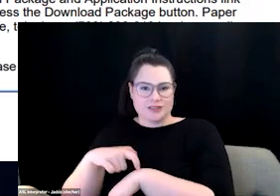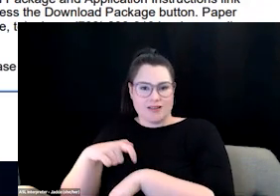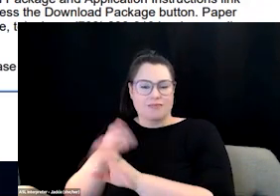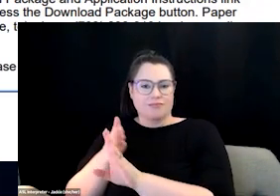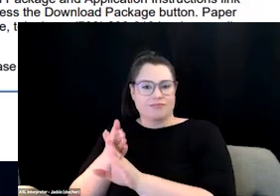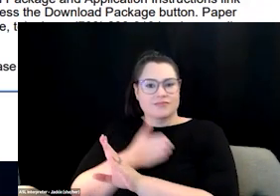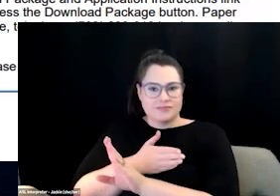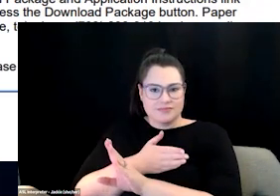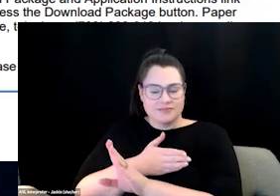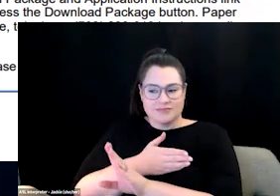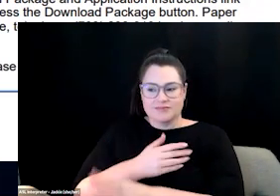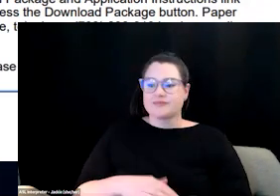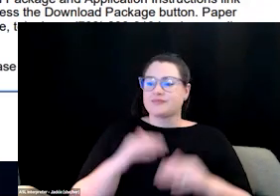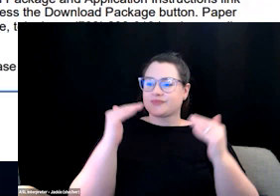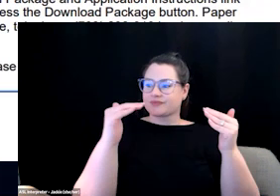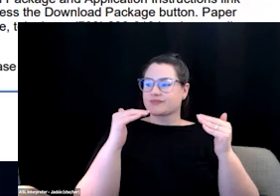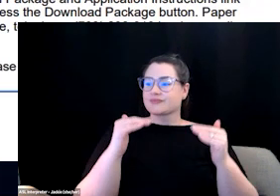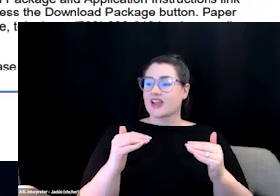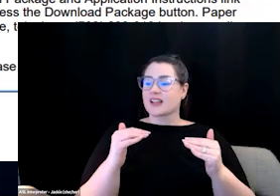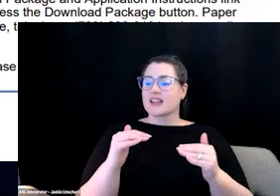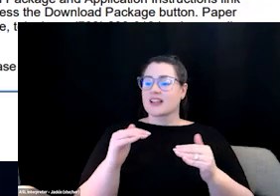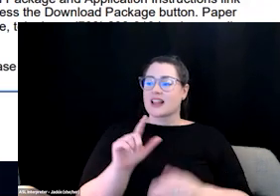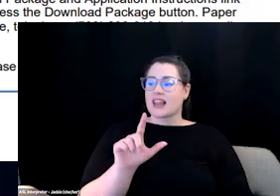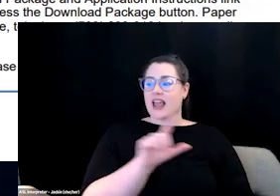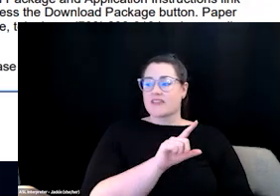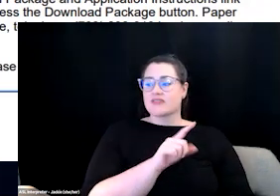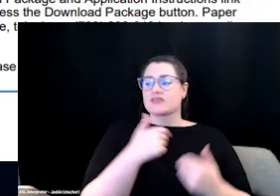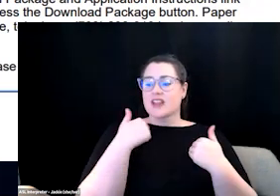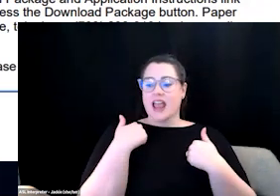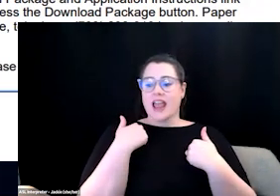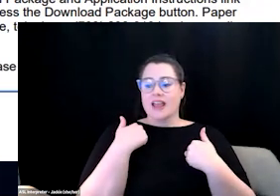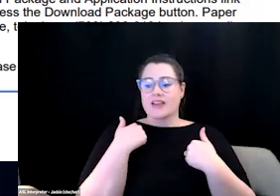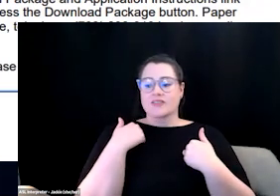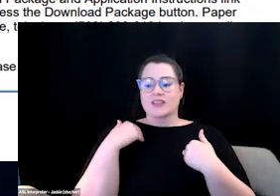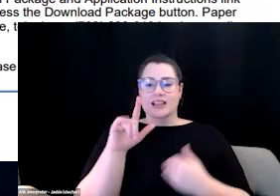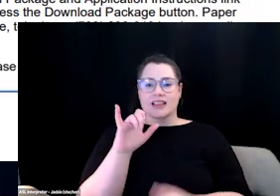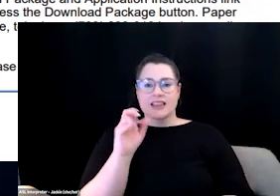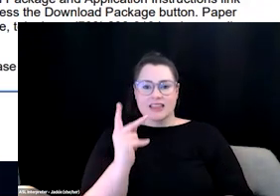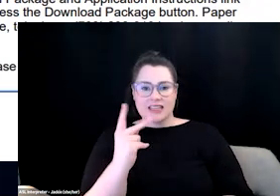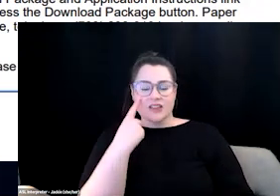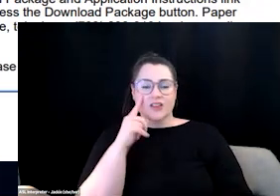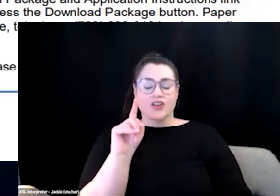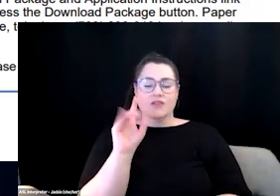And over here, on the left-hand side, there are links to the PAPPG, and there are links to the NSF.gov application guide.